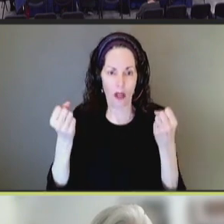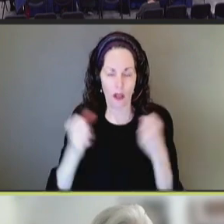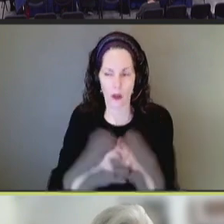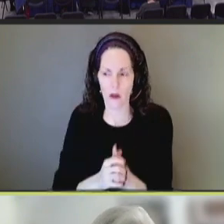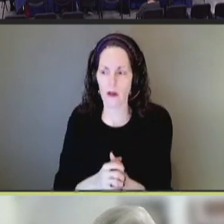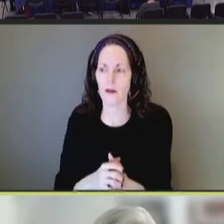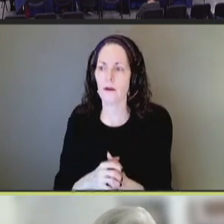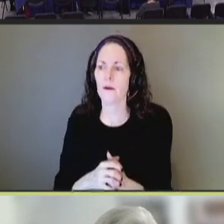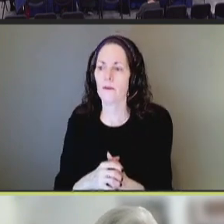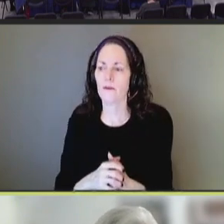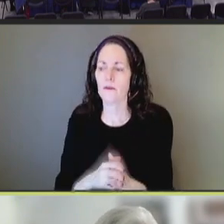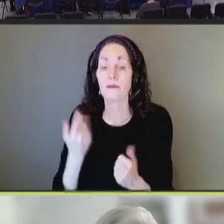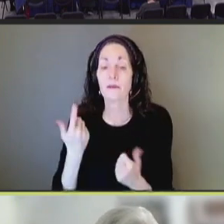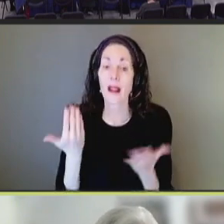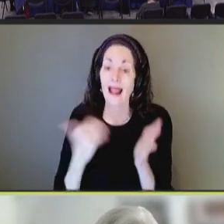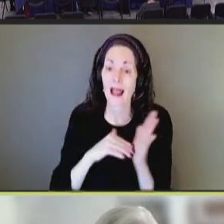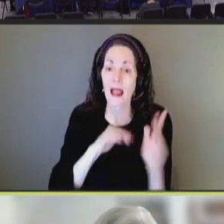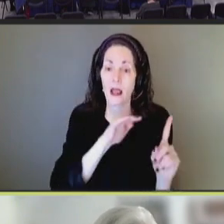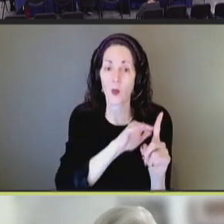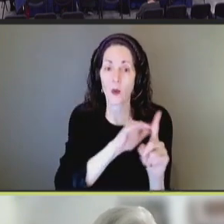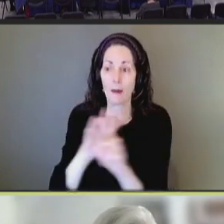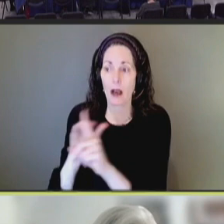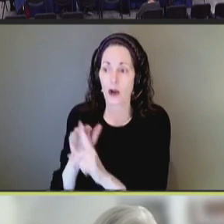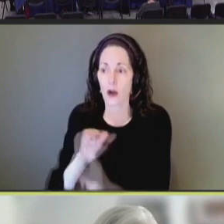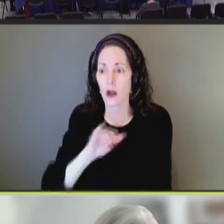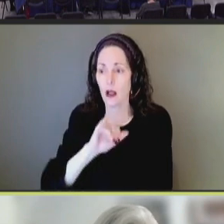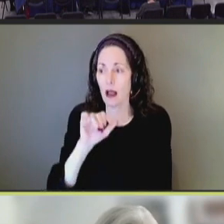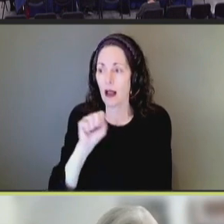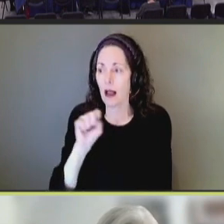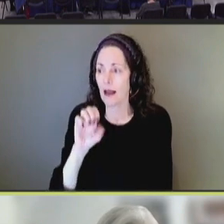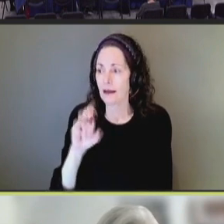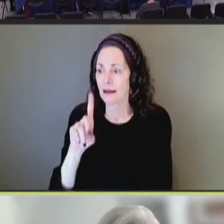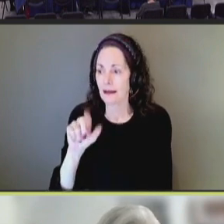And just a reminder, IIS data are population-based and provide important